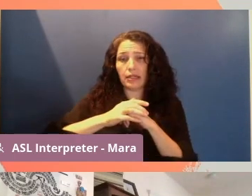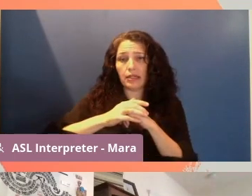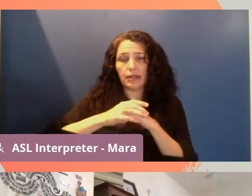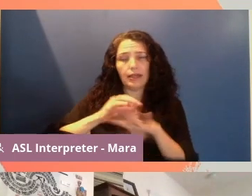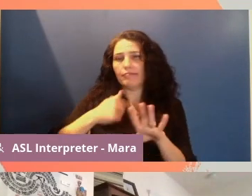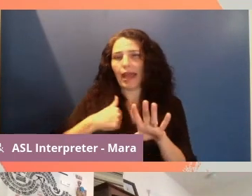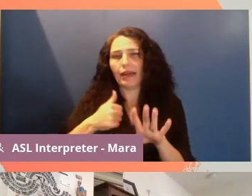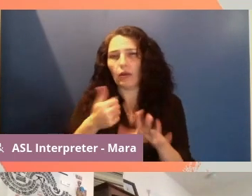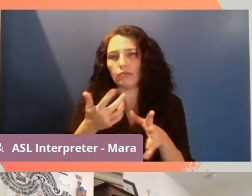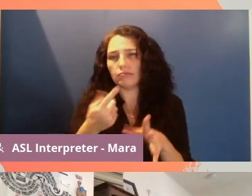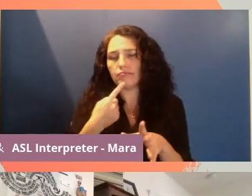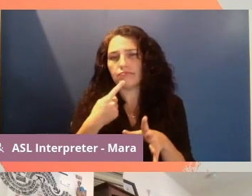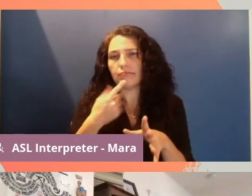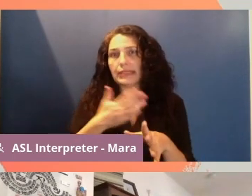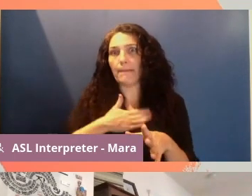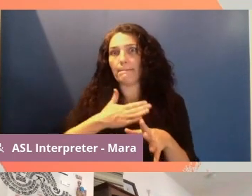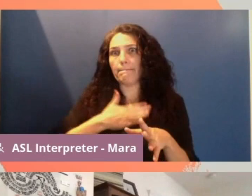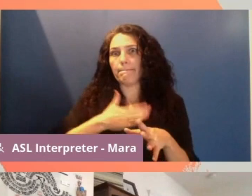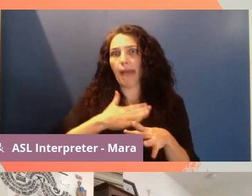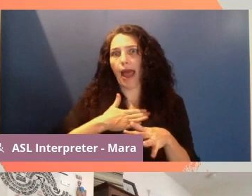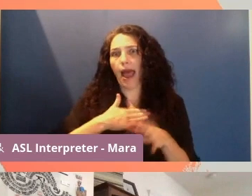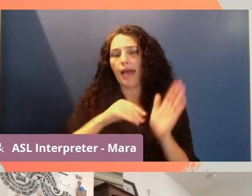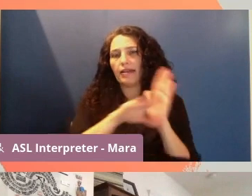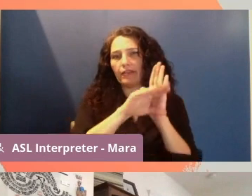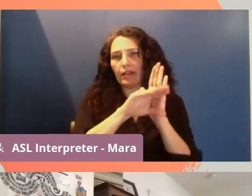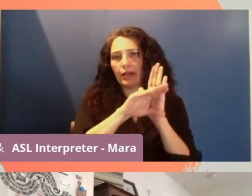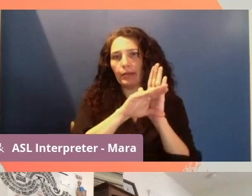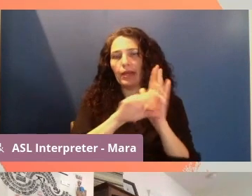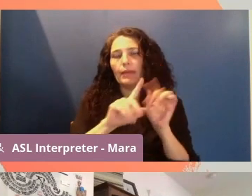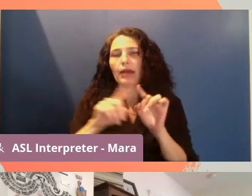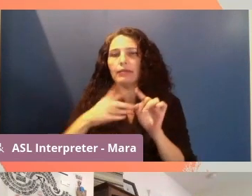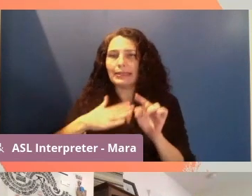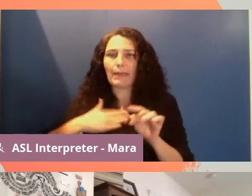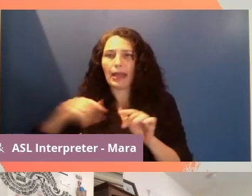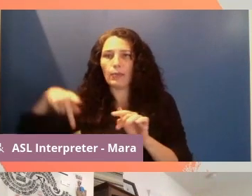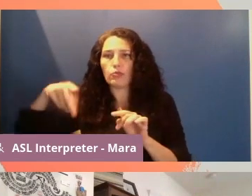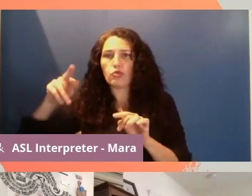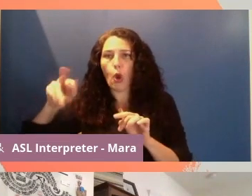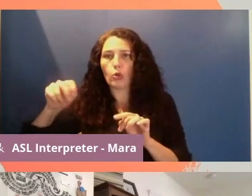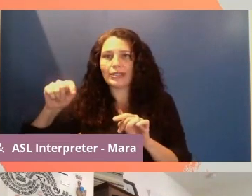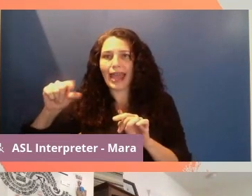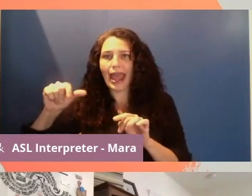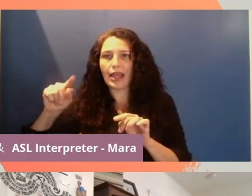because in many ways, it's my protagonist film also. And it's the film that we really wanna be able